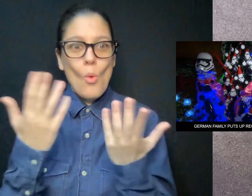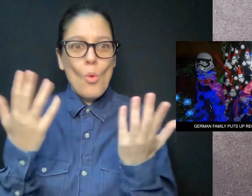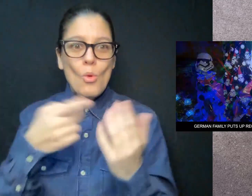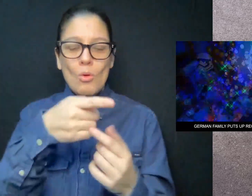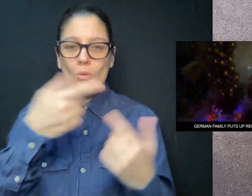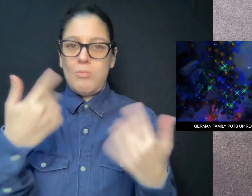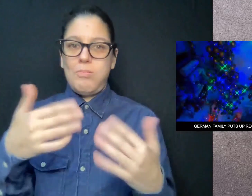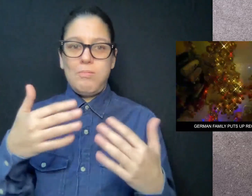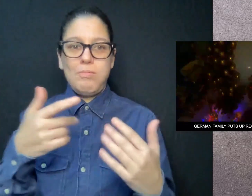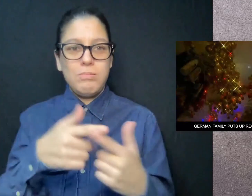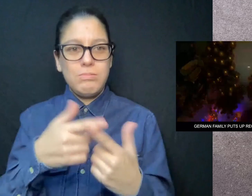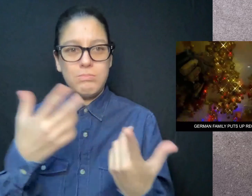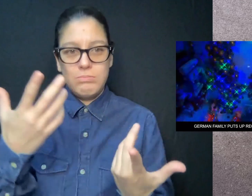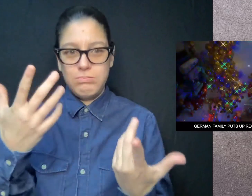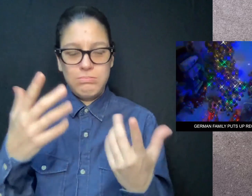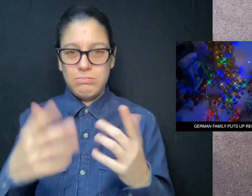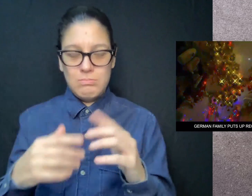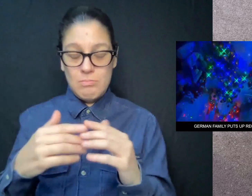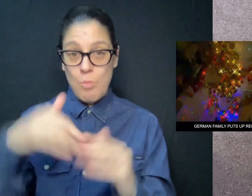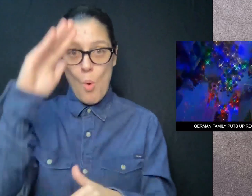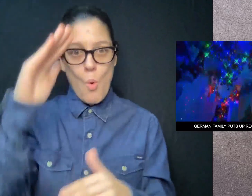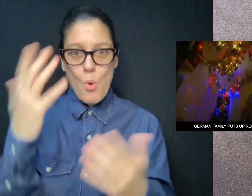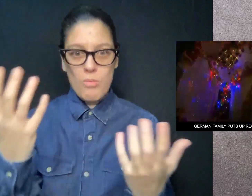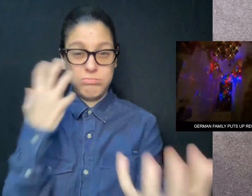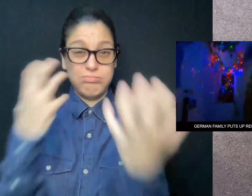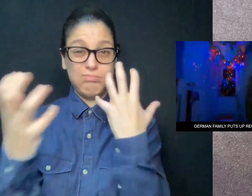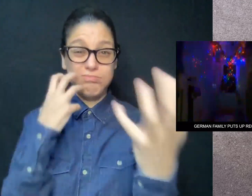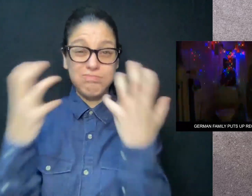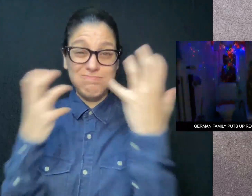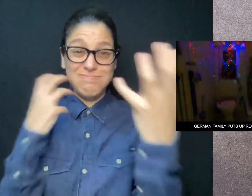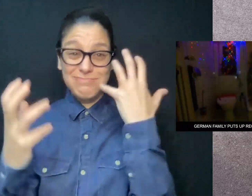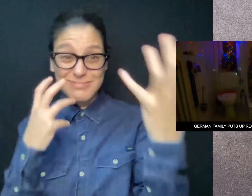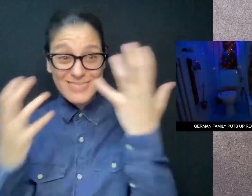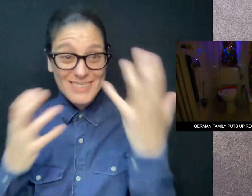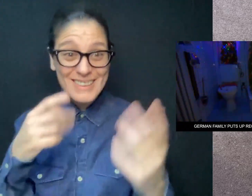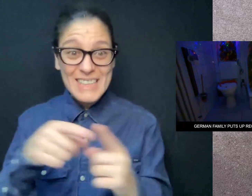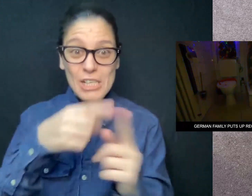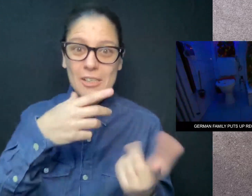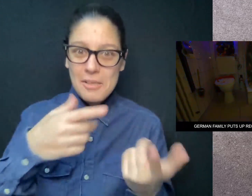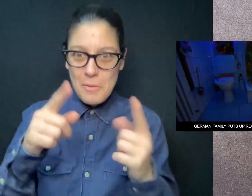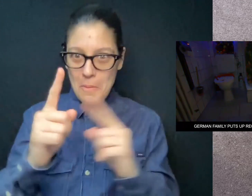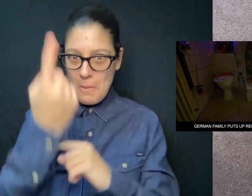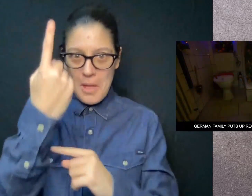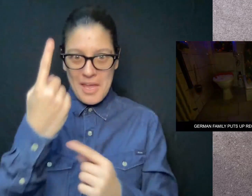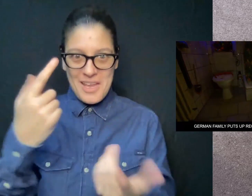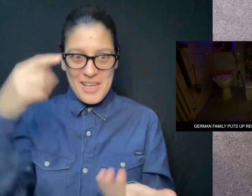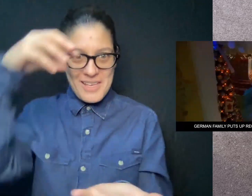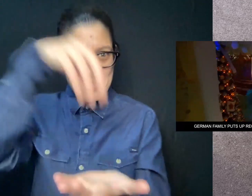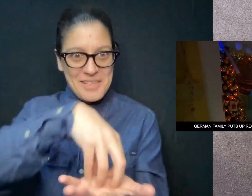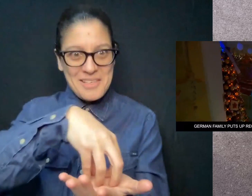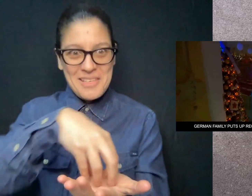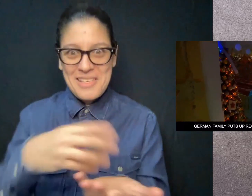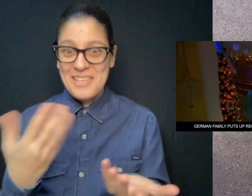from the German record institute for the most decorated Christmas trees in one place